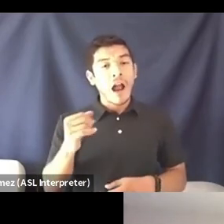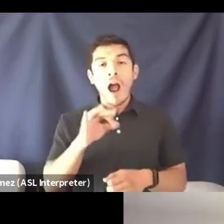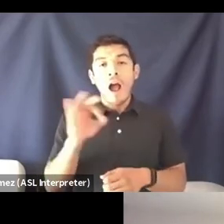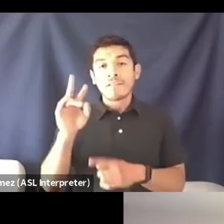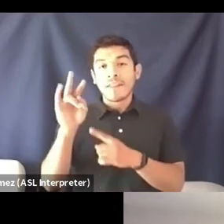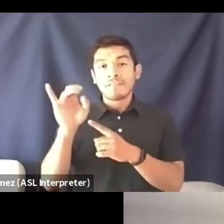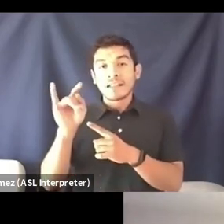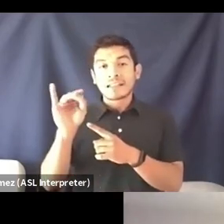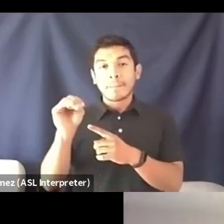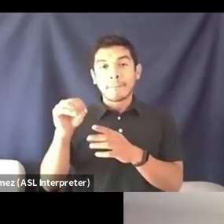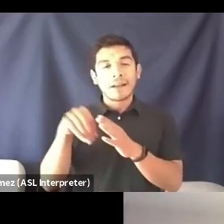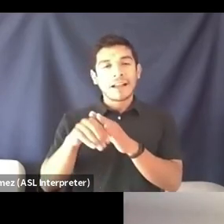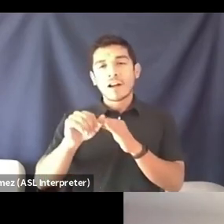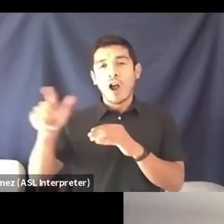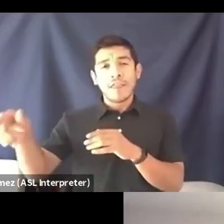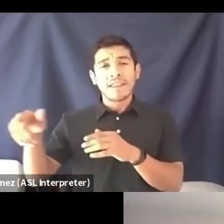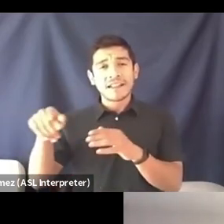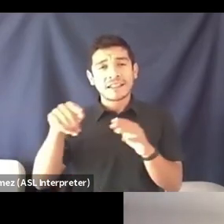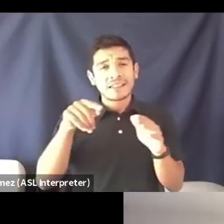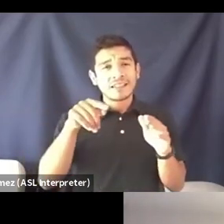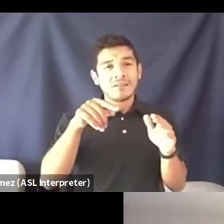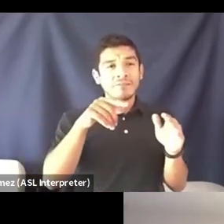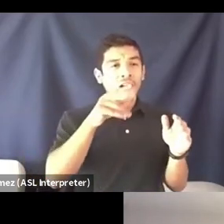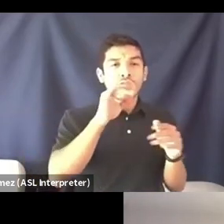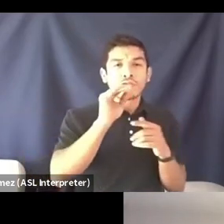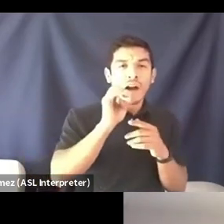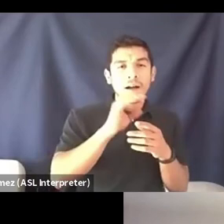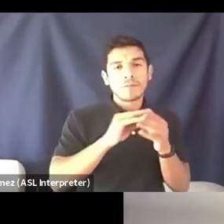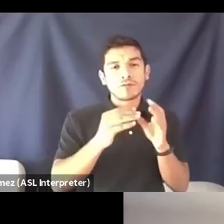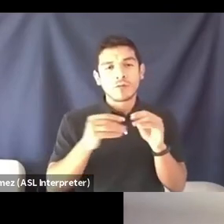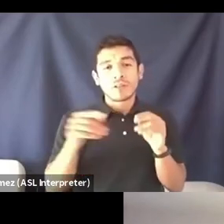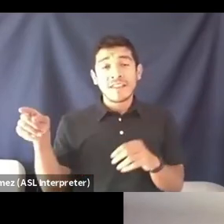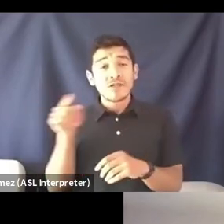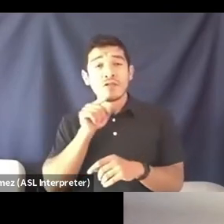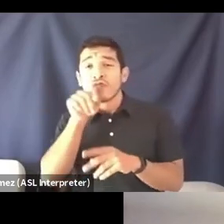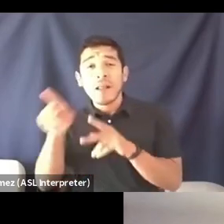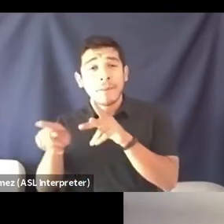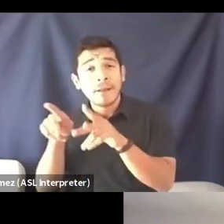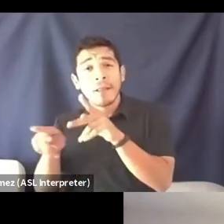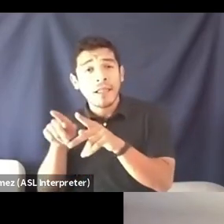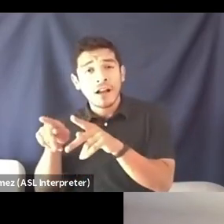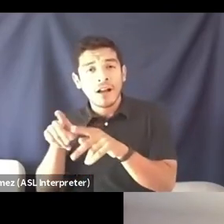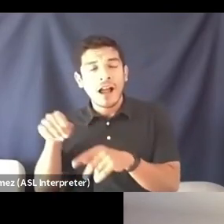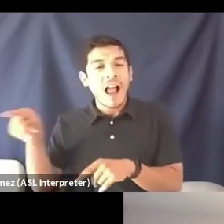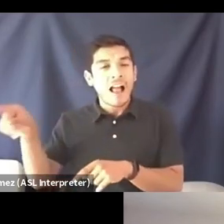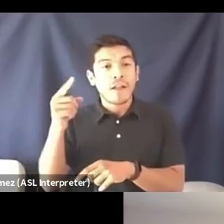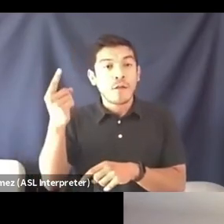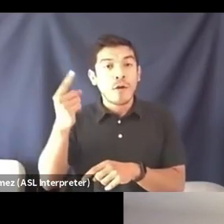in all these crime stories. That these are real people and they're the ones usually forgotten.